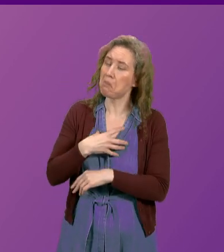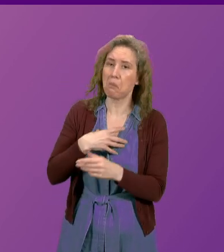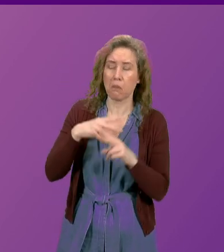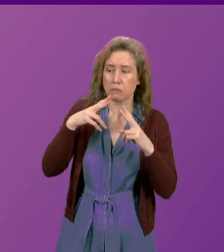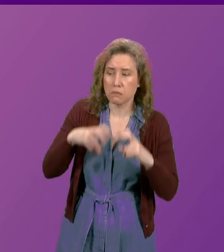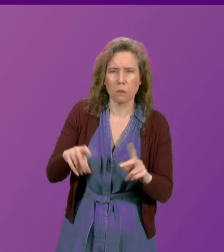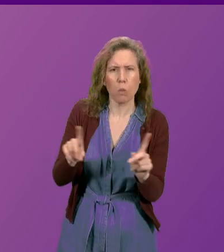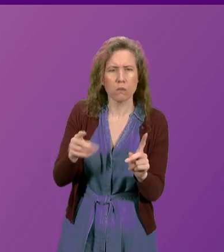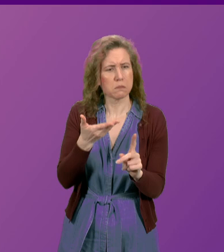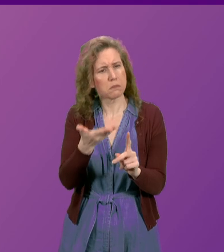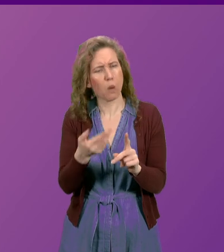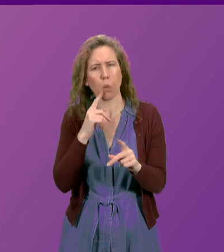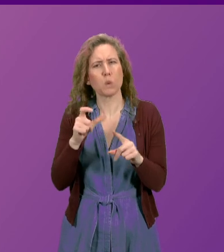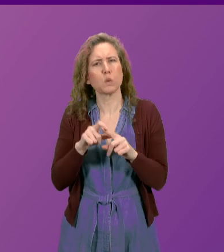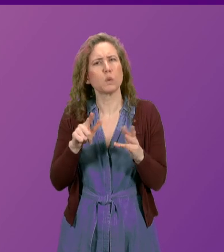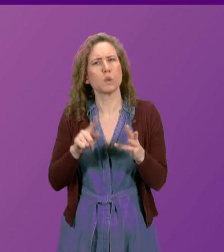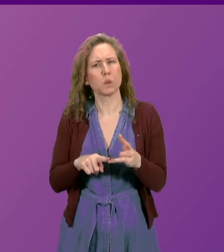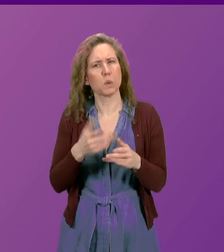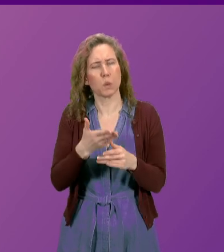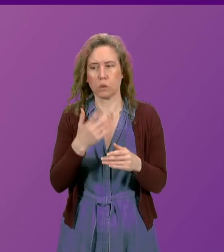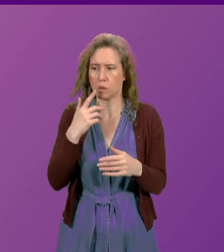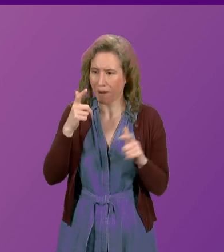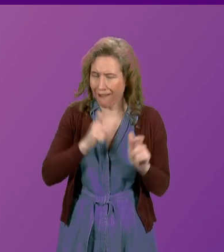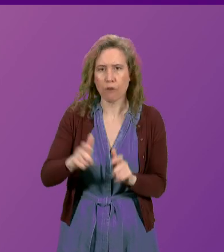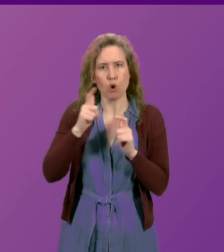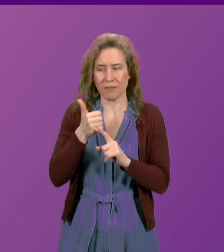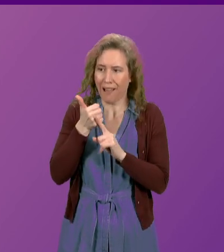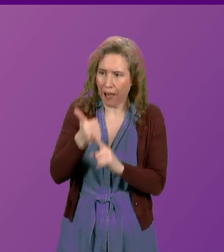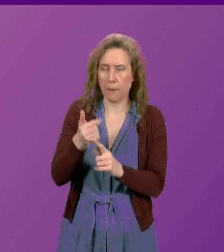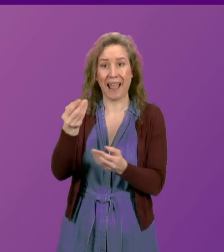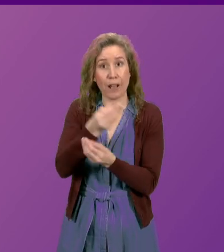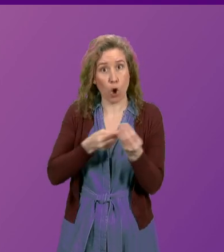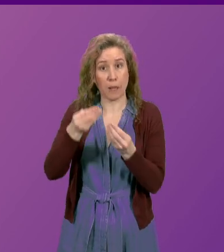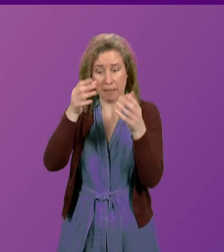and what steps is the Scottish Government taking to continue to help our economy to thrive?